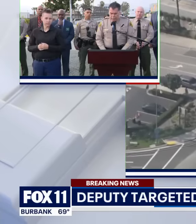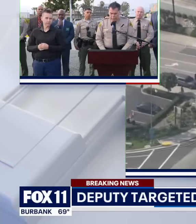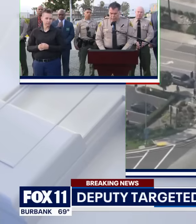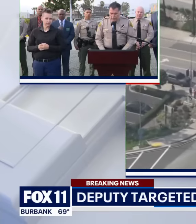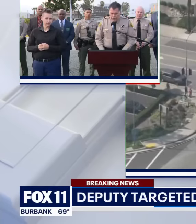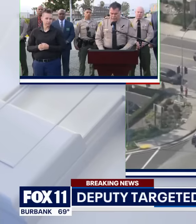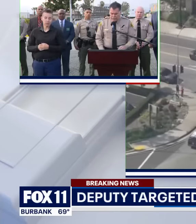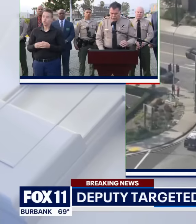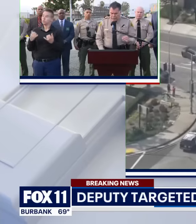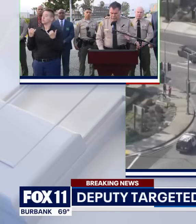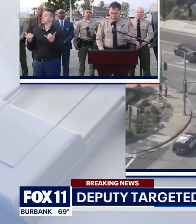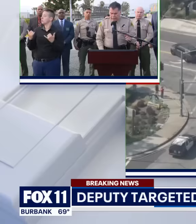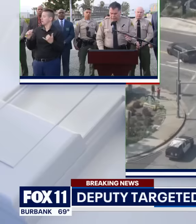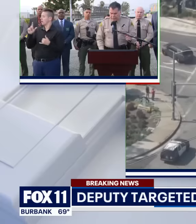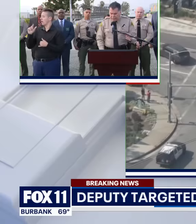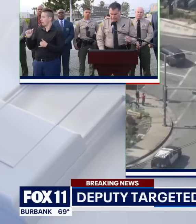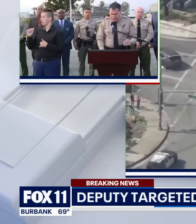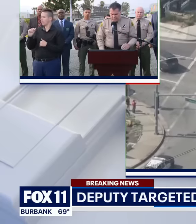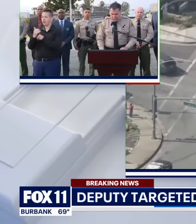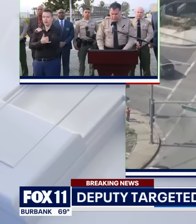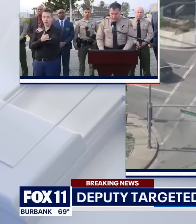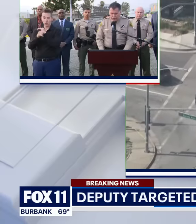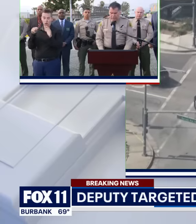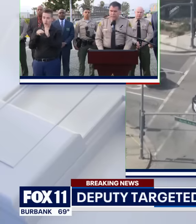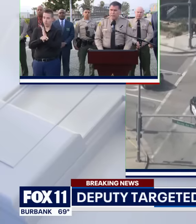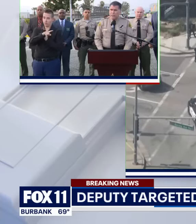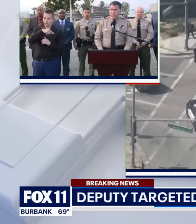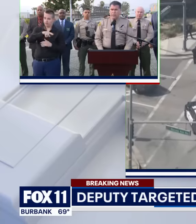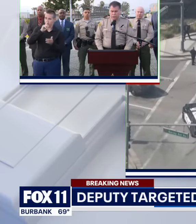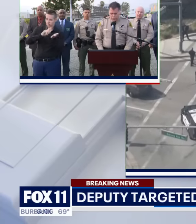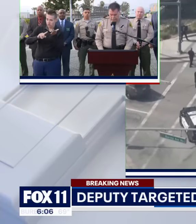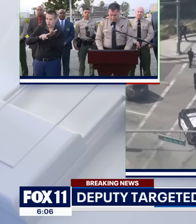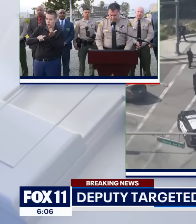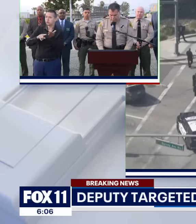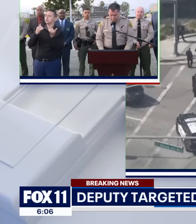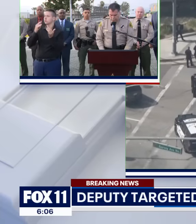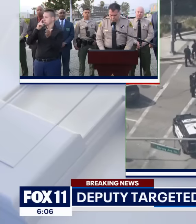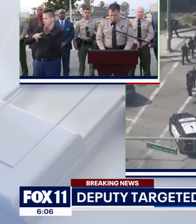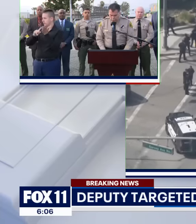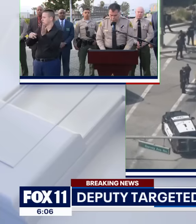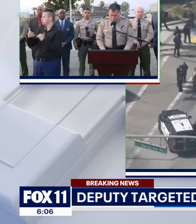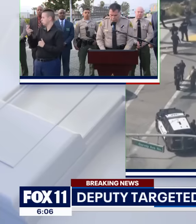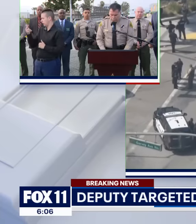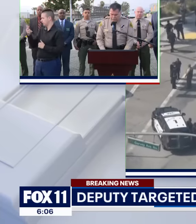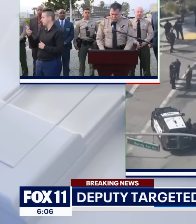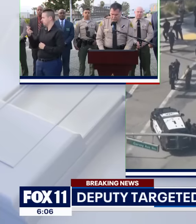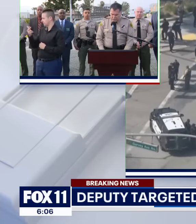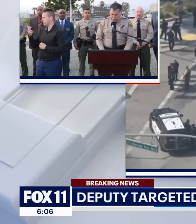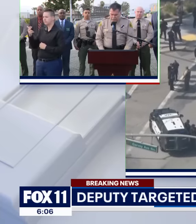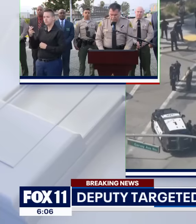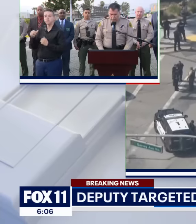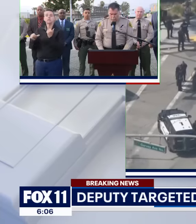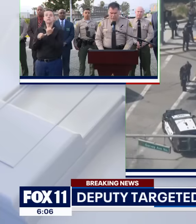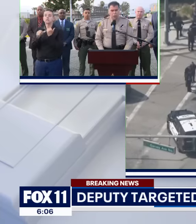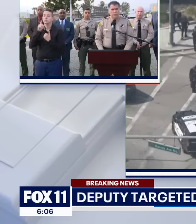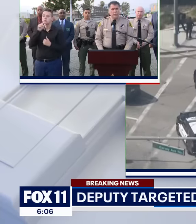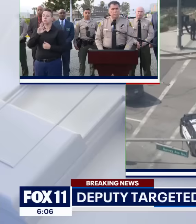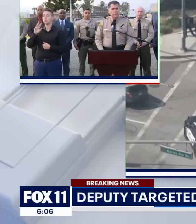he was struck once. And I'm very grateful to say that he is currently listed in stable